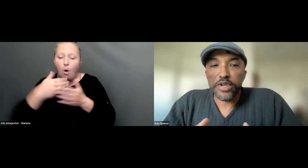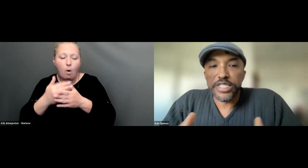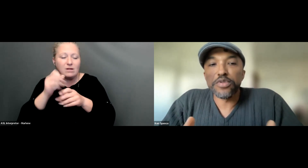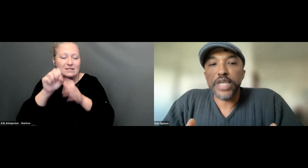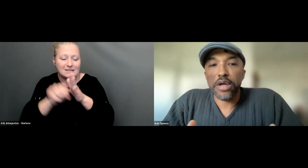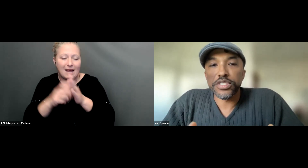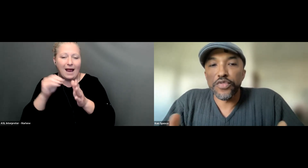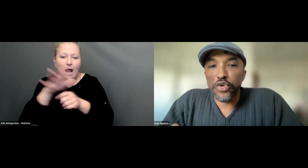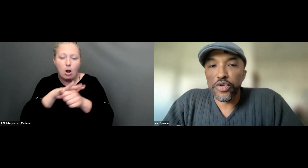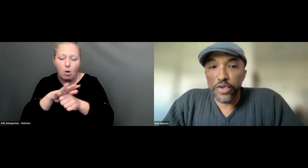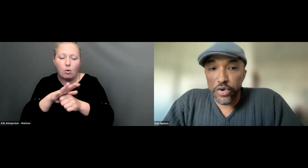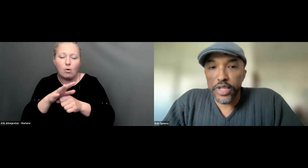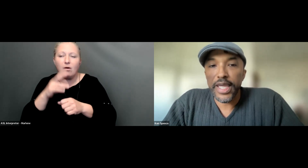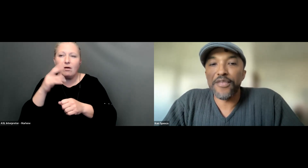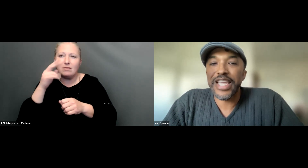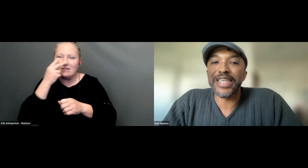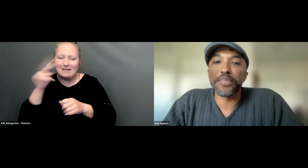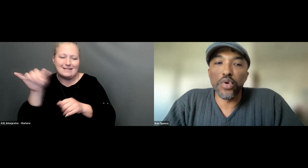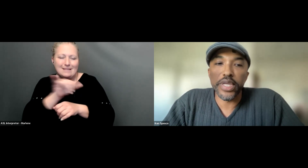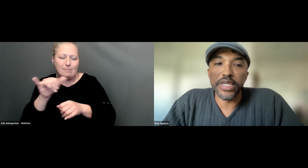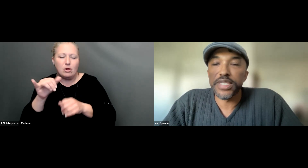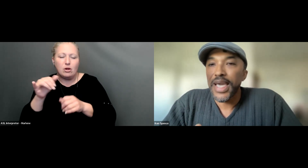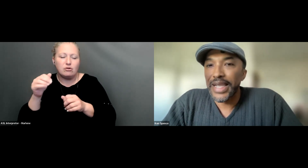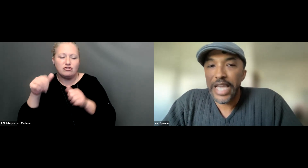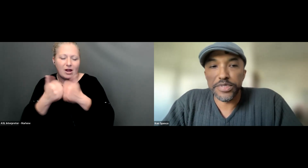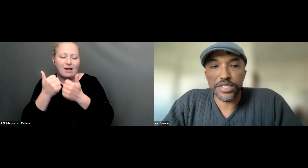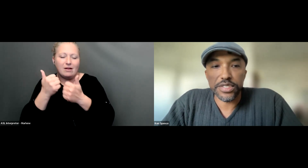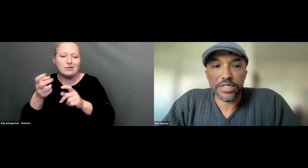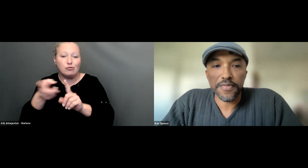experiencing similar challenges in recruiting and retaining employees in tech positions.